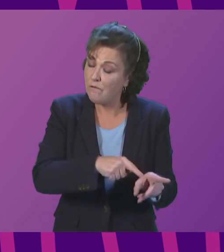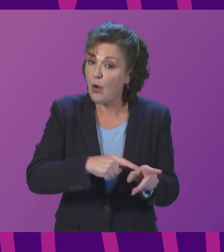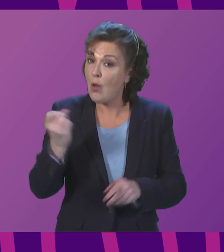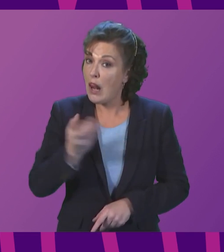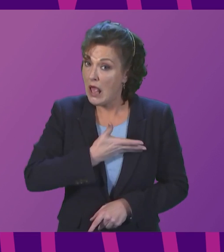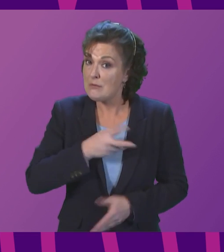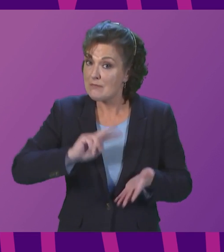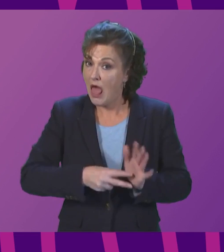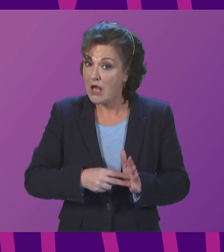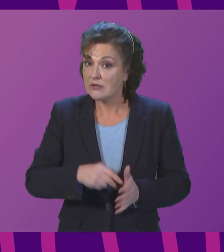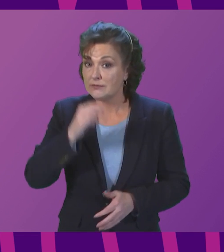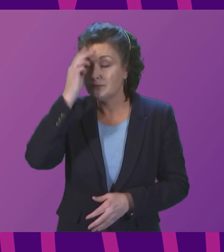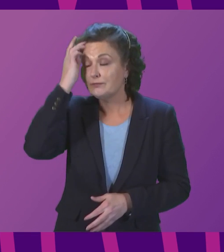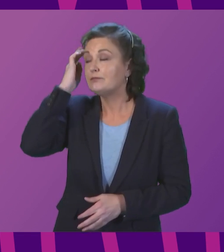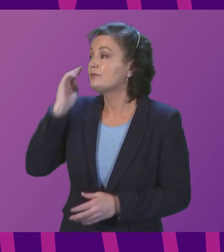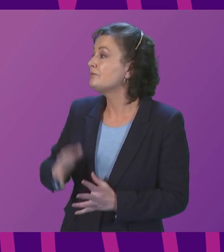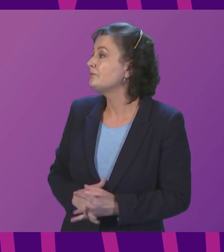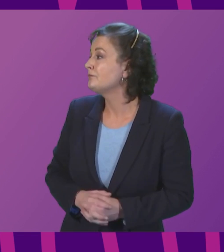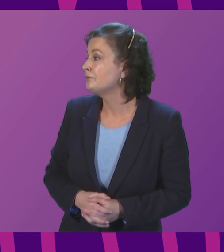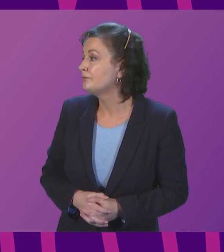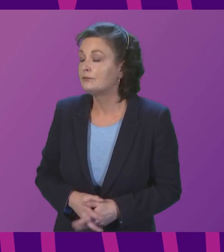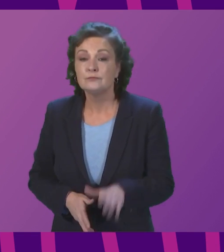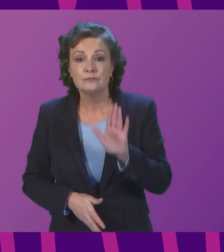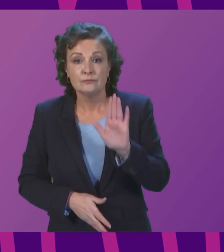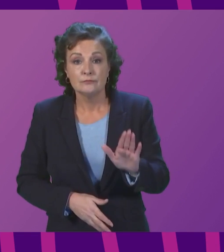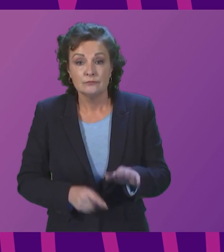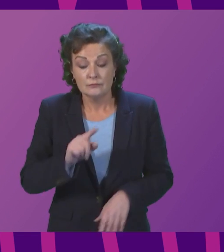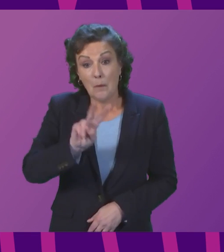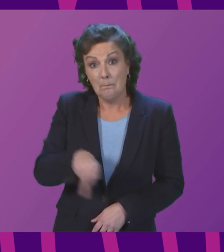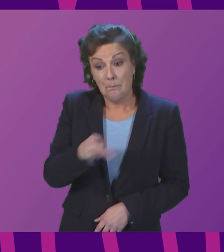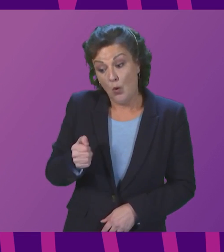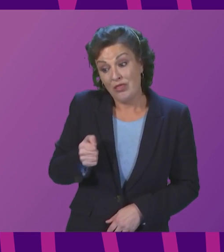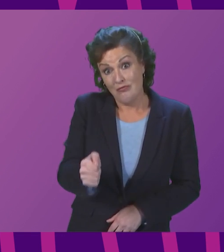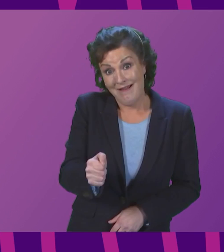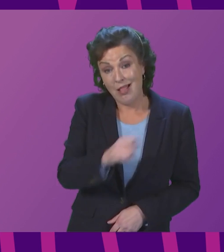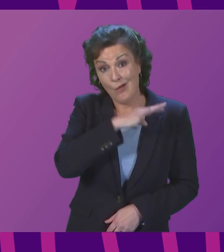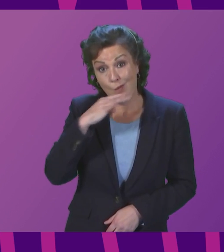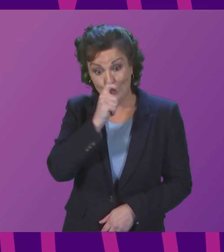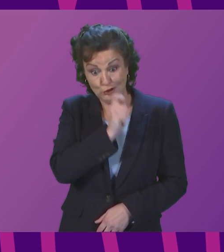Both rail fares and water charges are, on average, lower in Scotland than they are elsewhere in the UK.